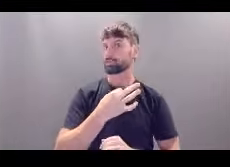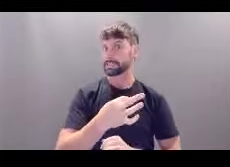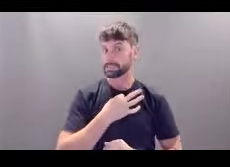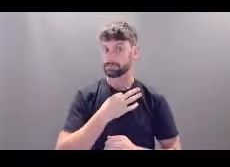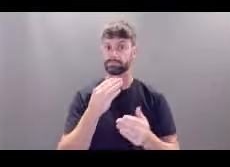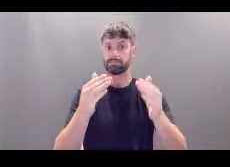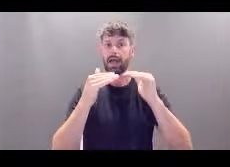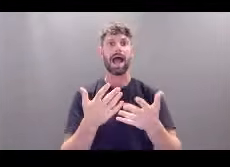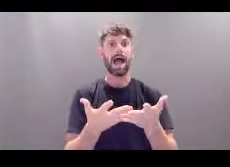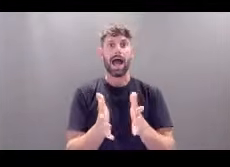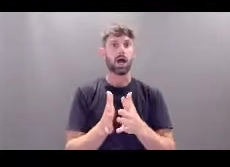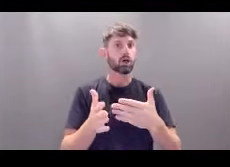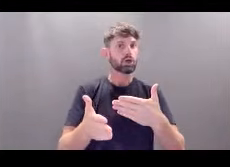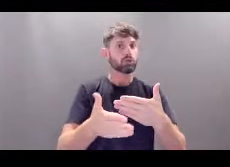maintenance or replacements.